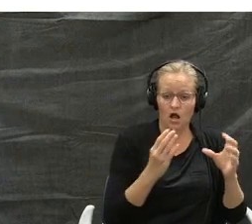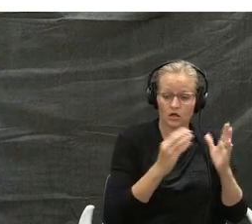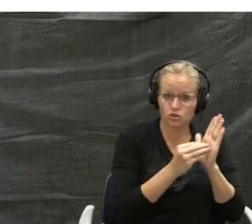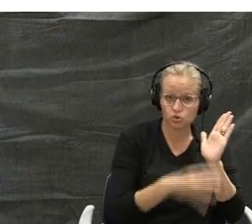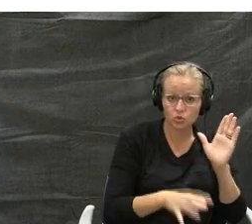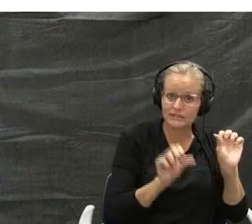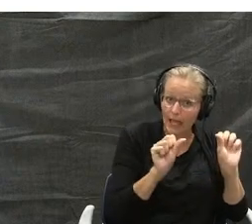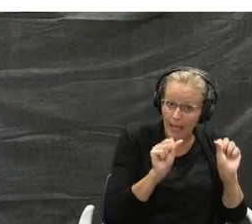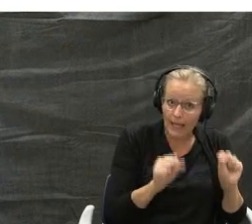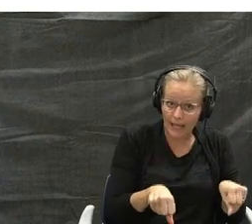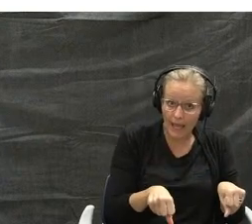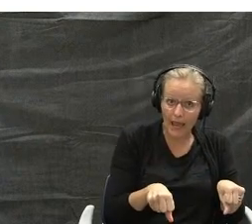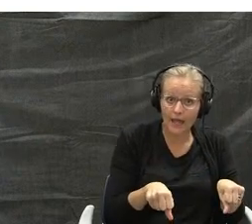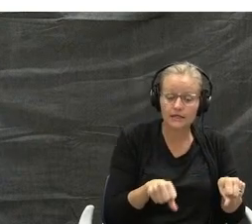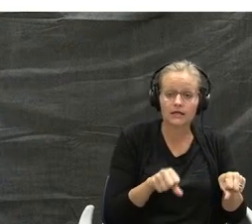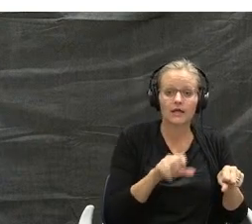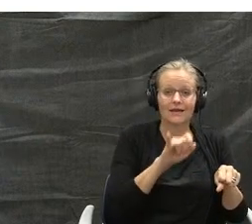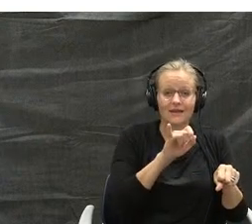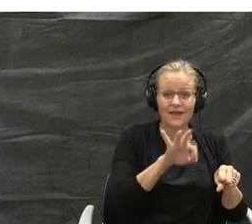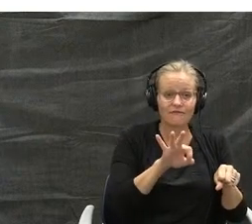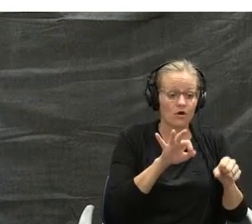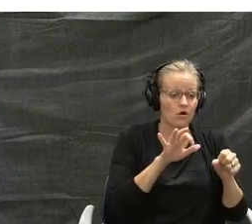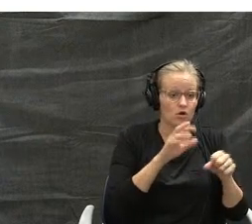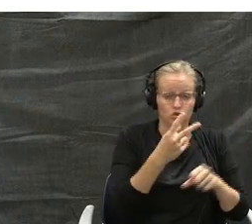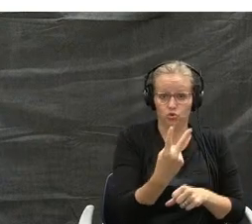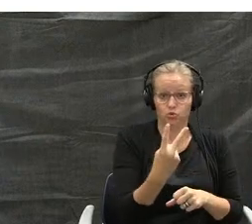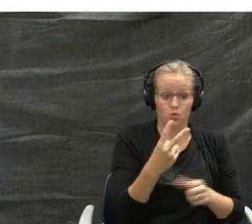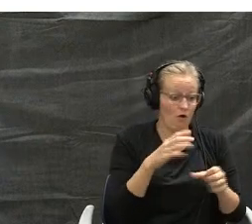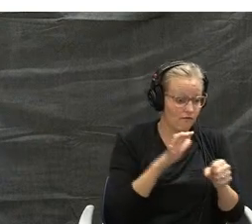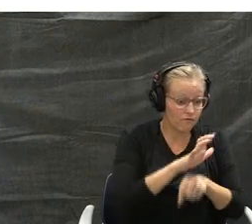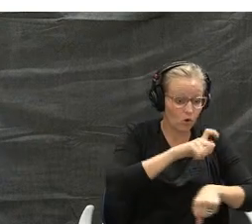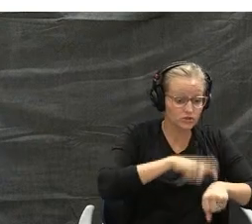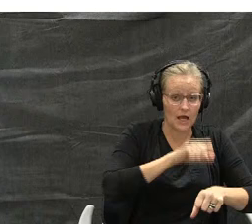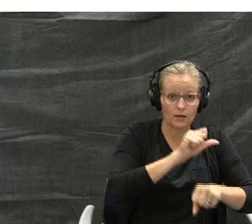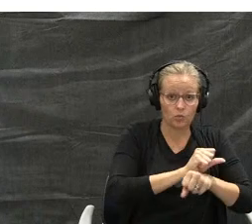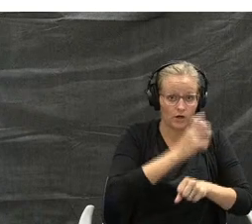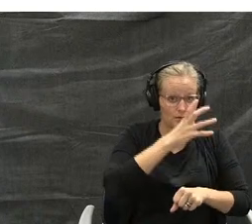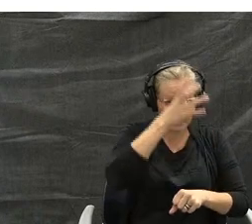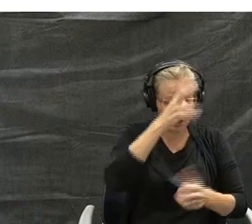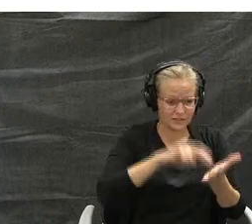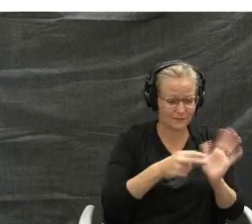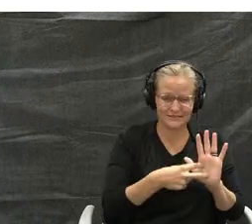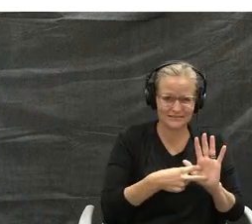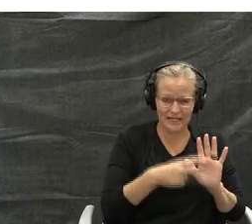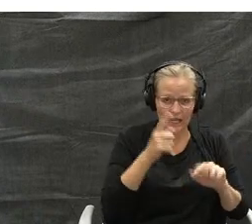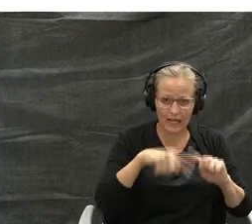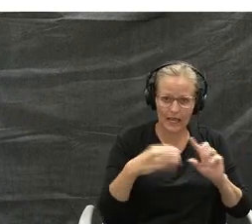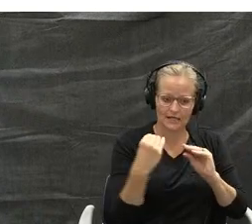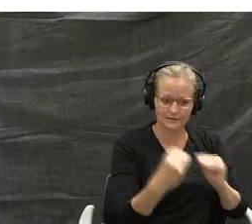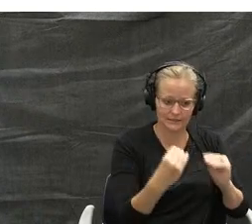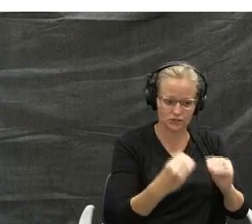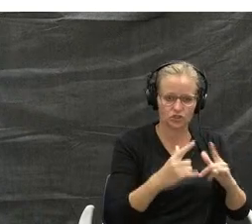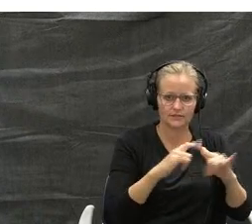two full time working parents. There also the most vulnerable in terms of their long-term educational needs being